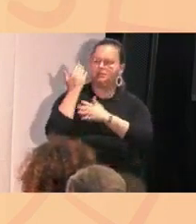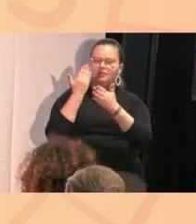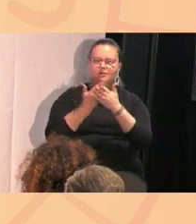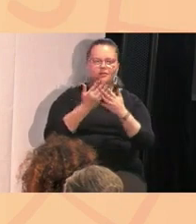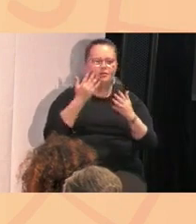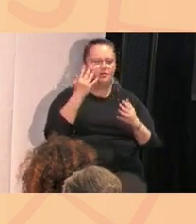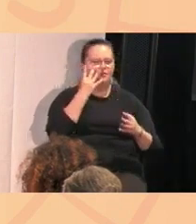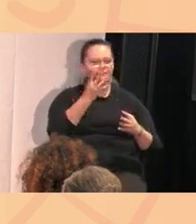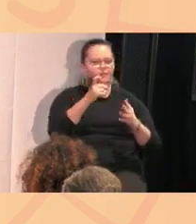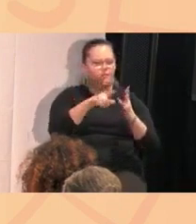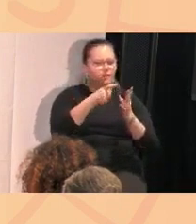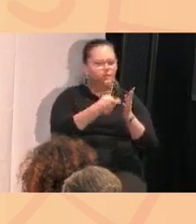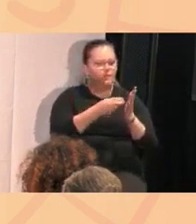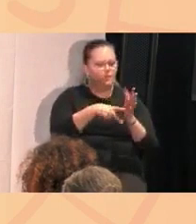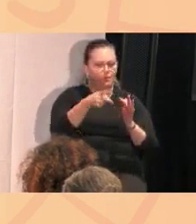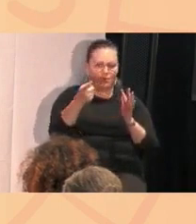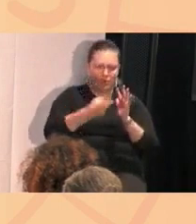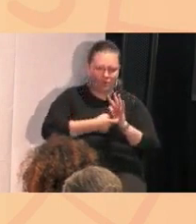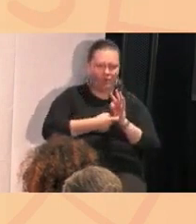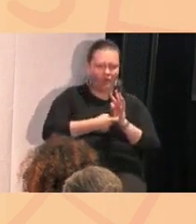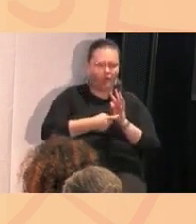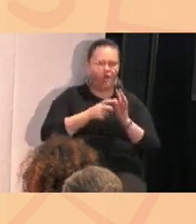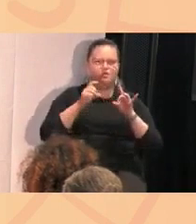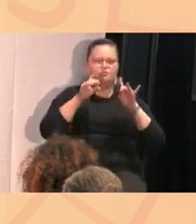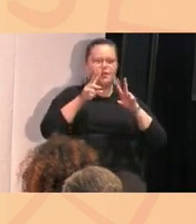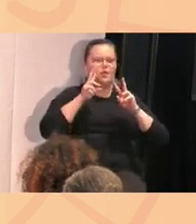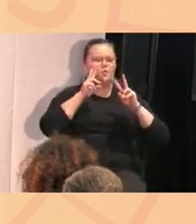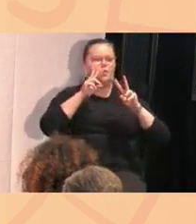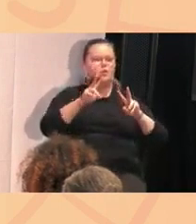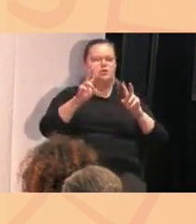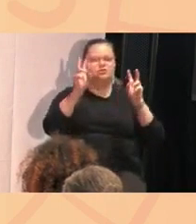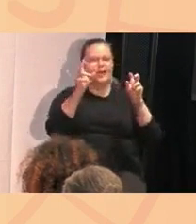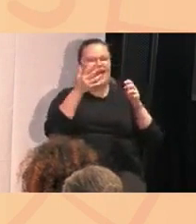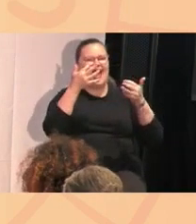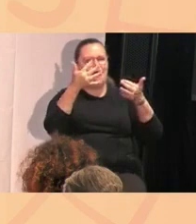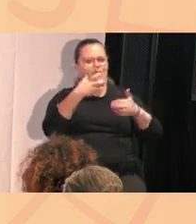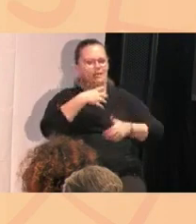Thanks, Djon. So, Vernon, you're not just a pretty face.